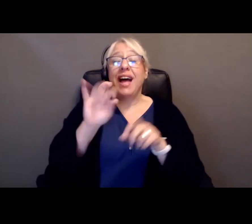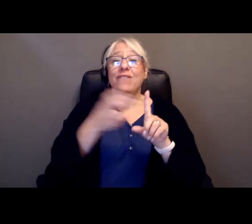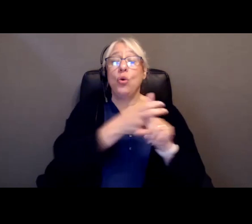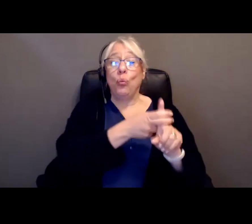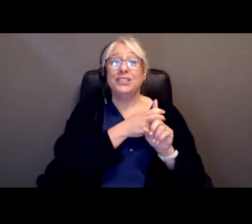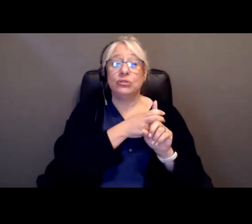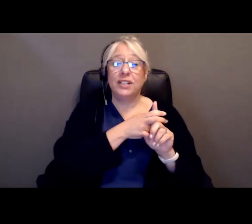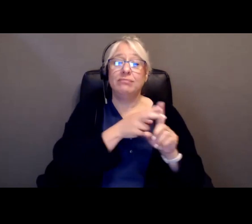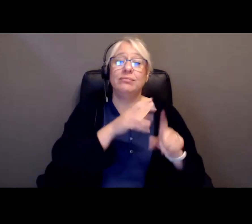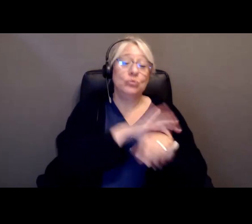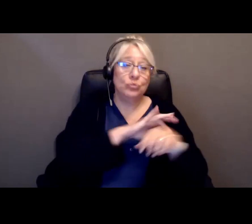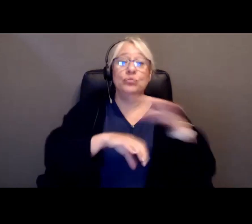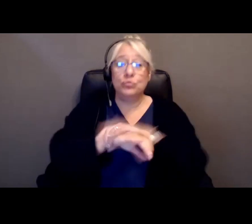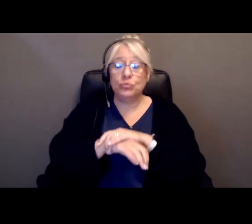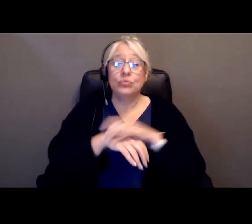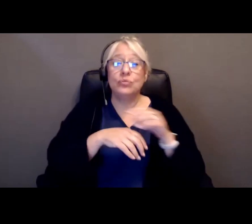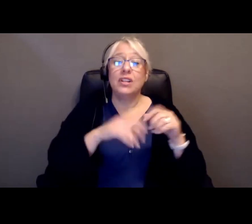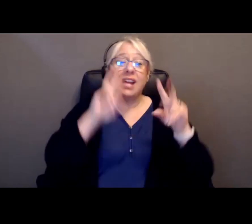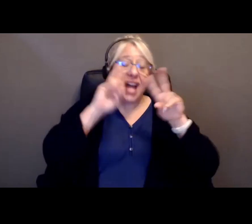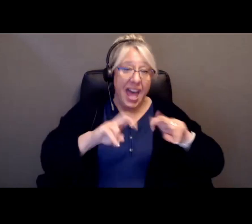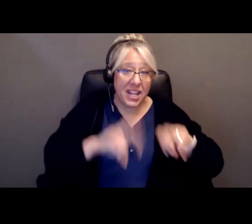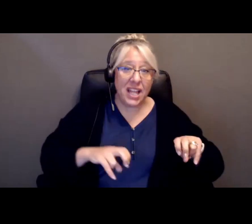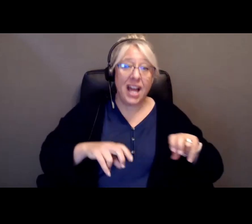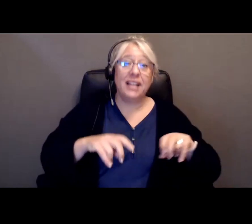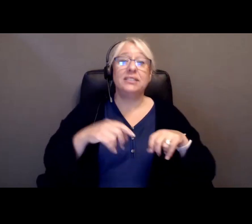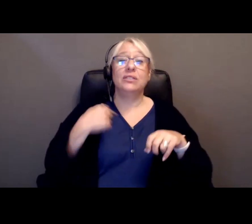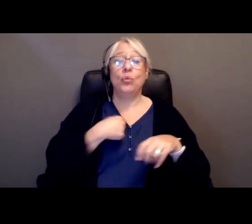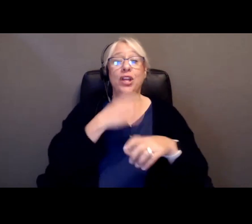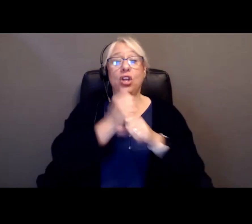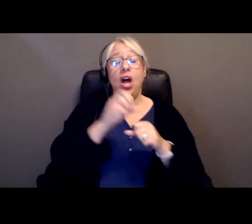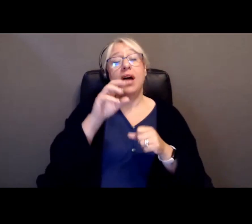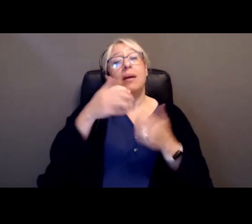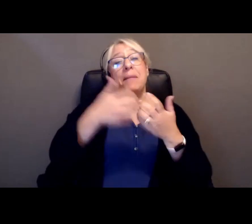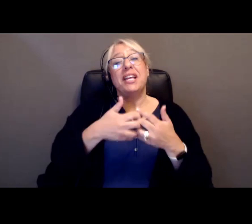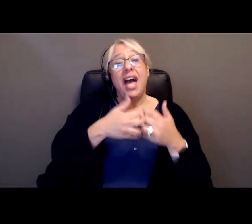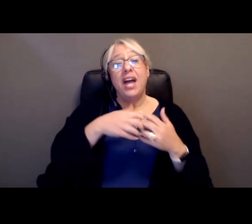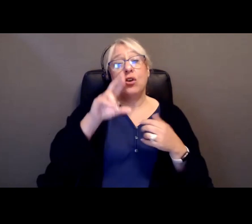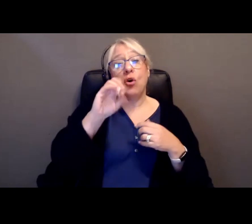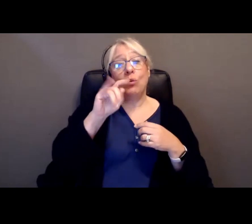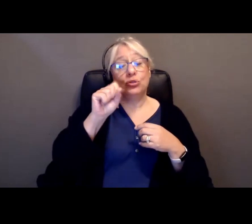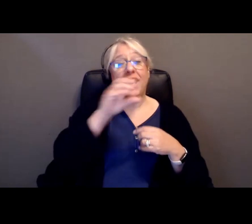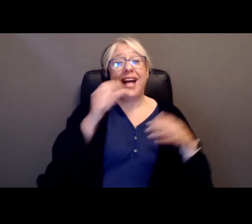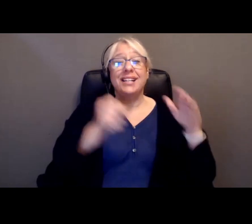we still haven’t -- we got mechanical restraints analyzed and seclusion, but they left out chemical